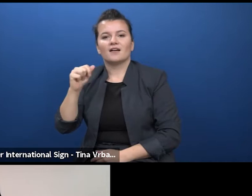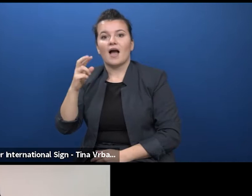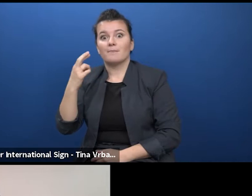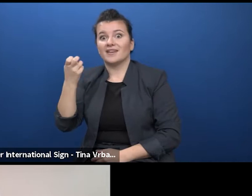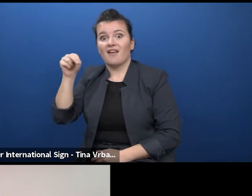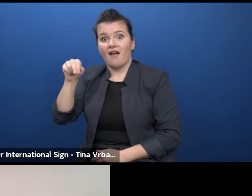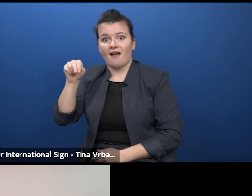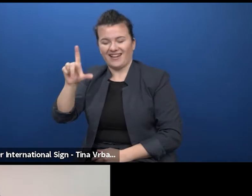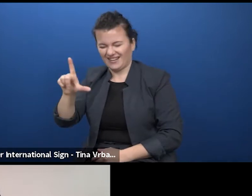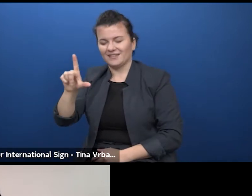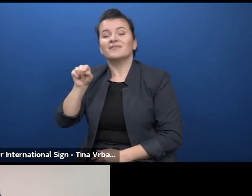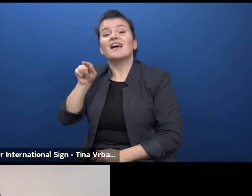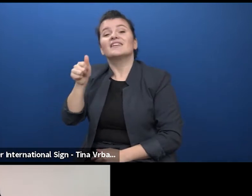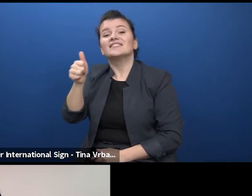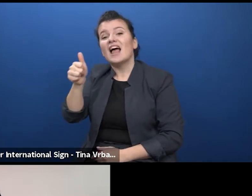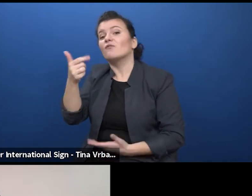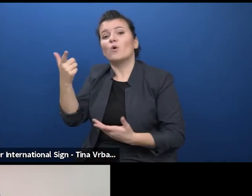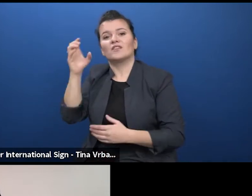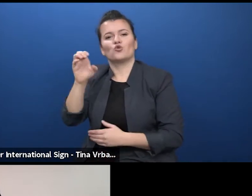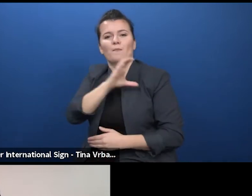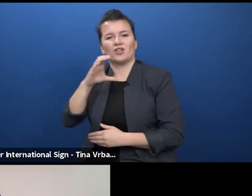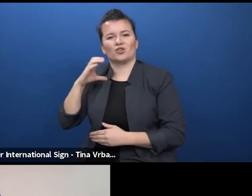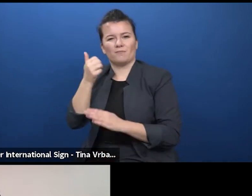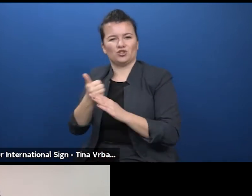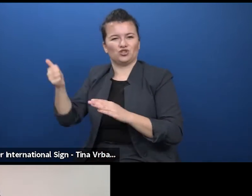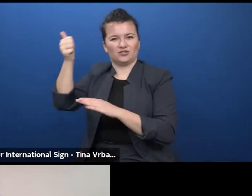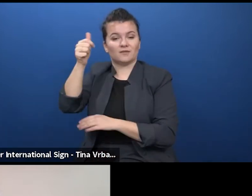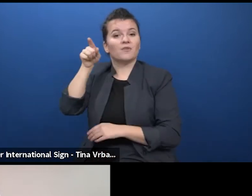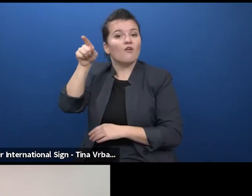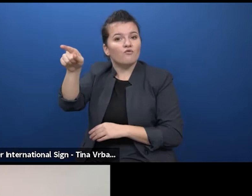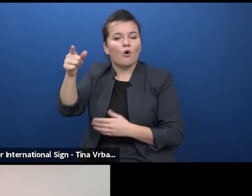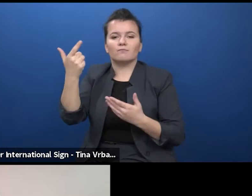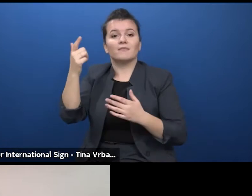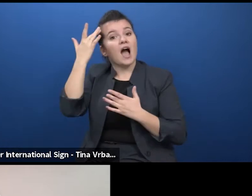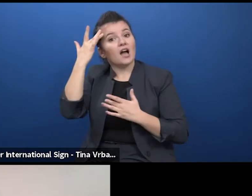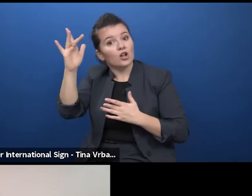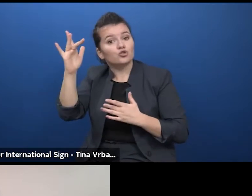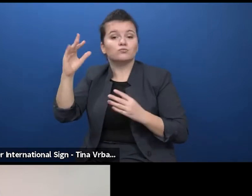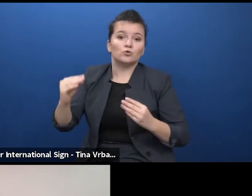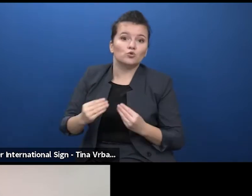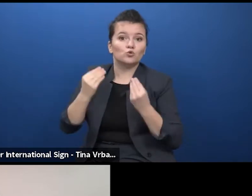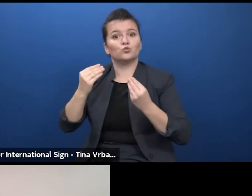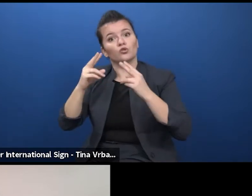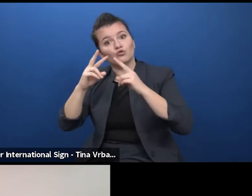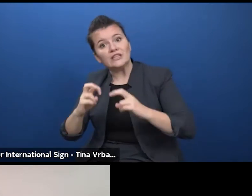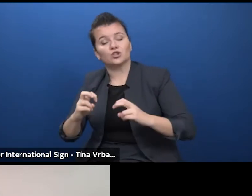research, culture, education, youth and sports, open our discussions for today.